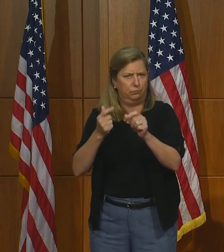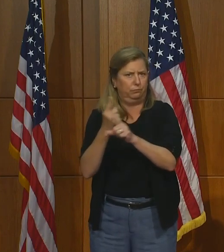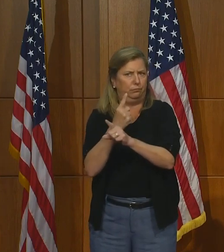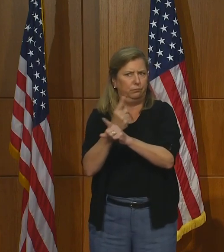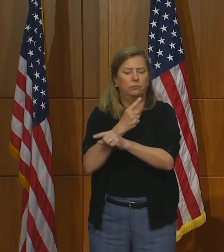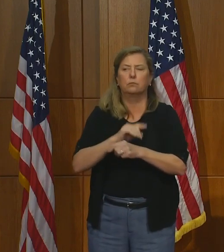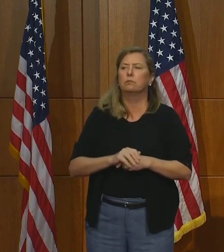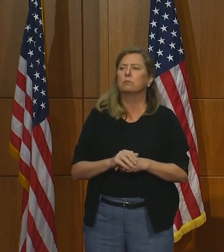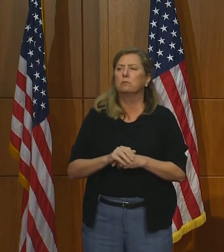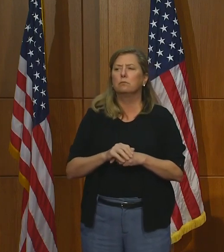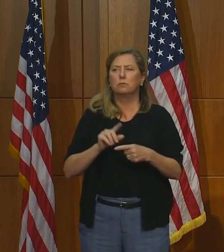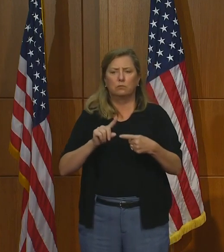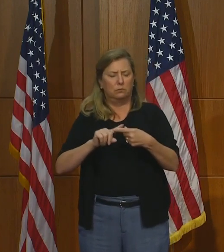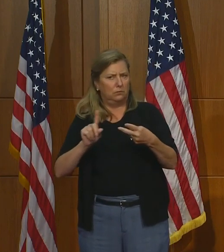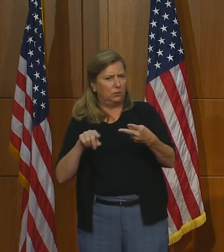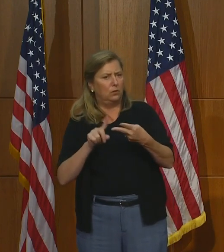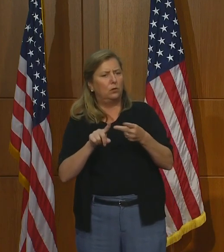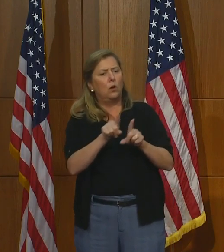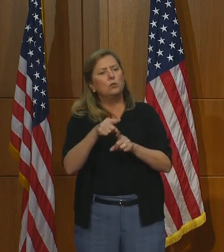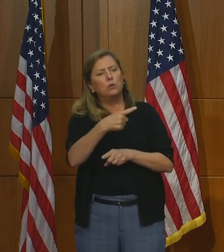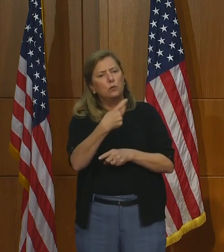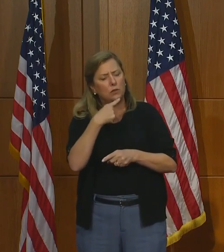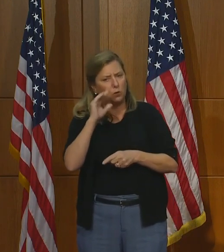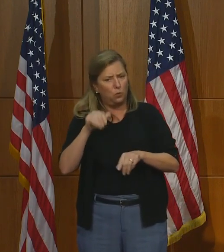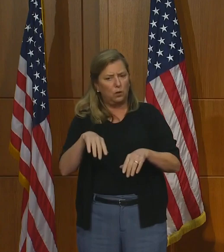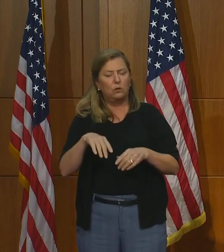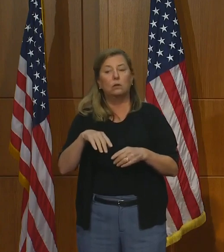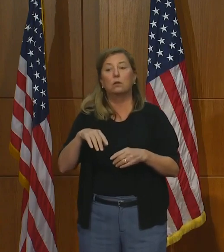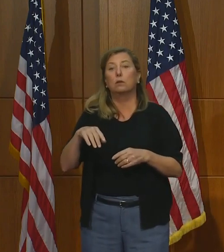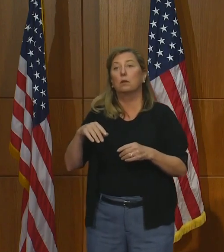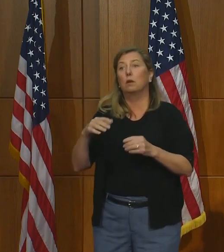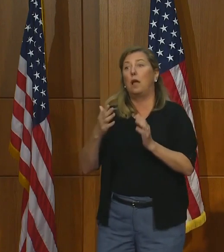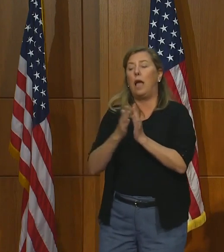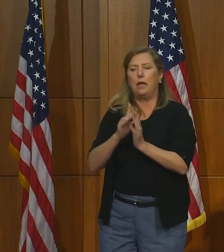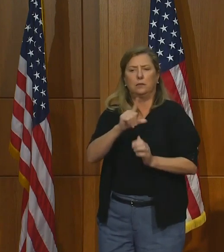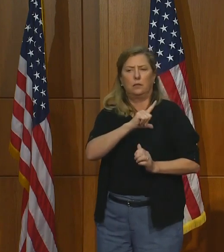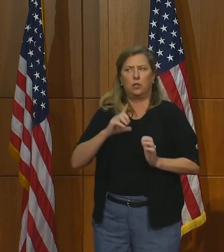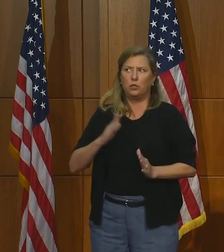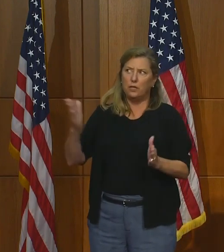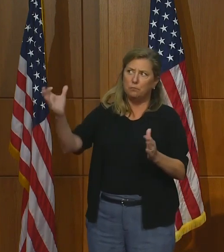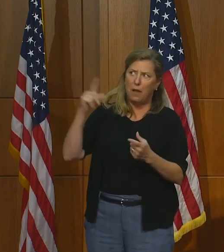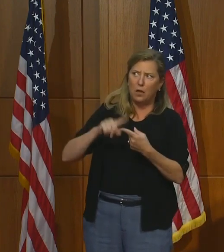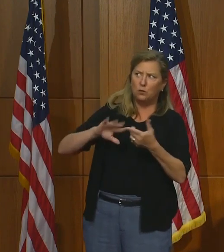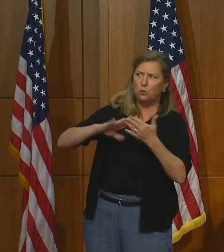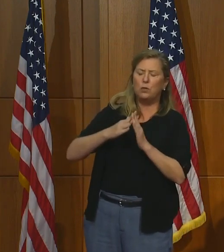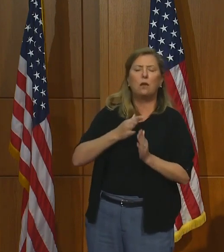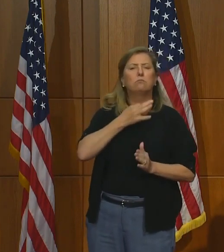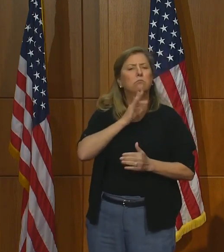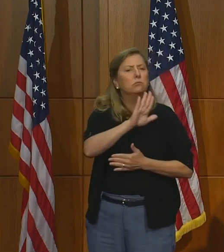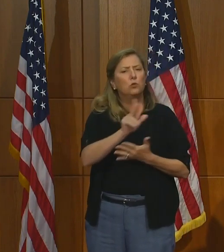NUMBER OF YEARS AND THEN ON FIVE OR- AS YOU HAVE MENTIONED